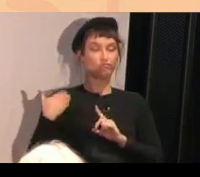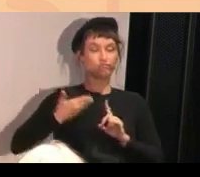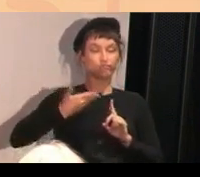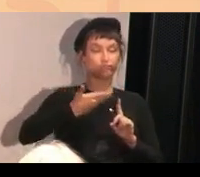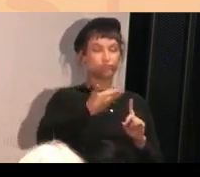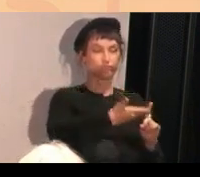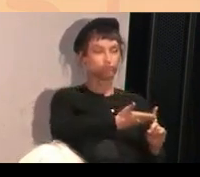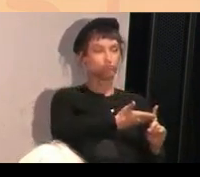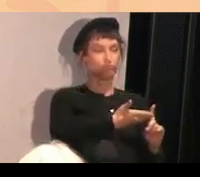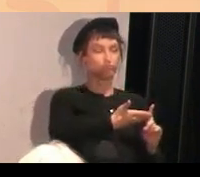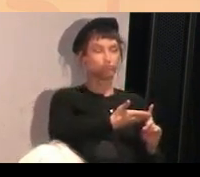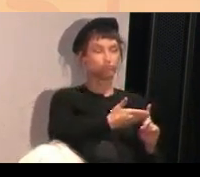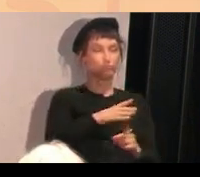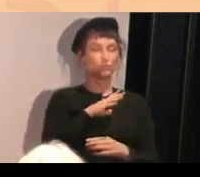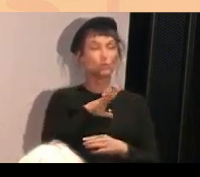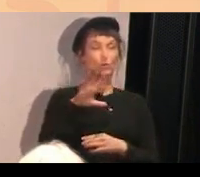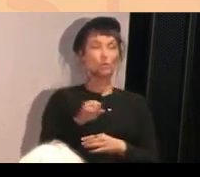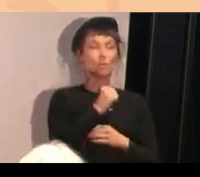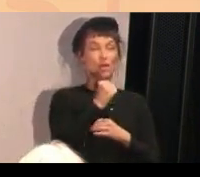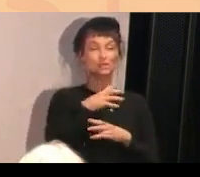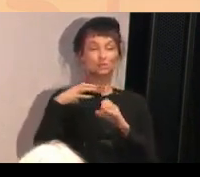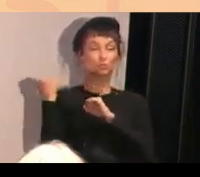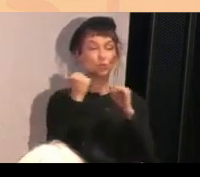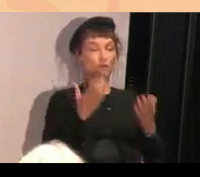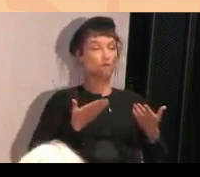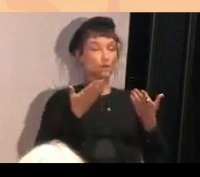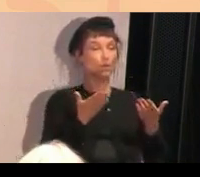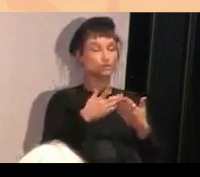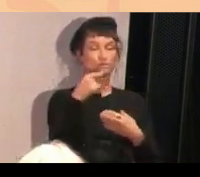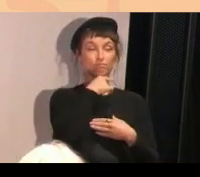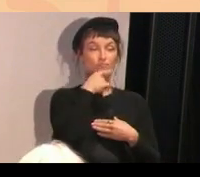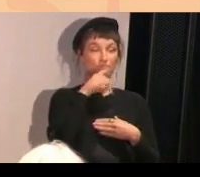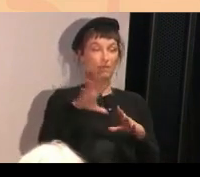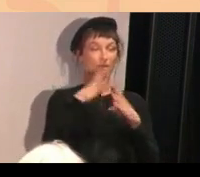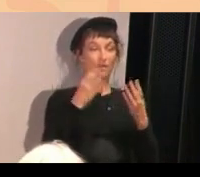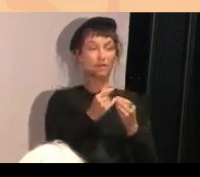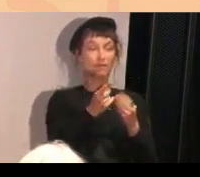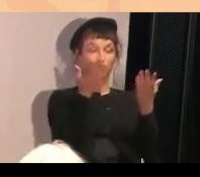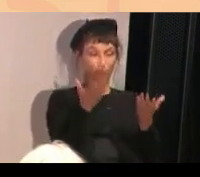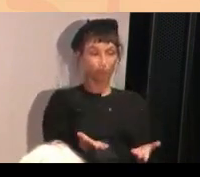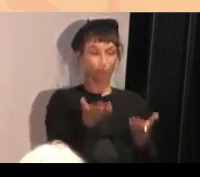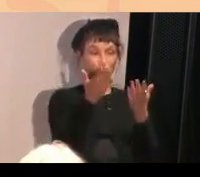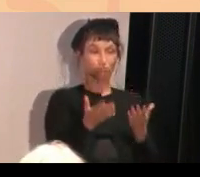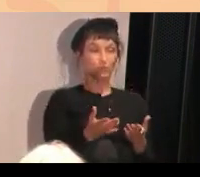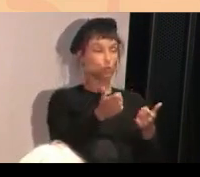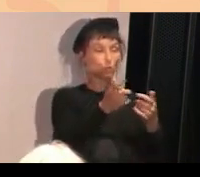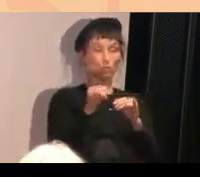you have to bring It forward son, everything that you are, the best bits and the worst bits